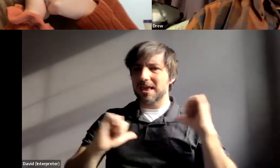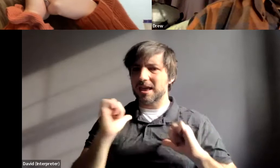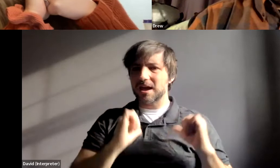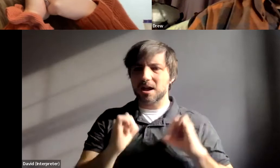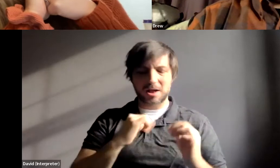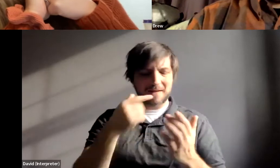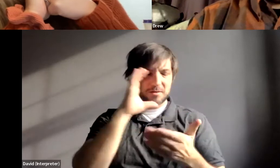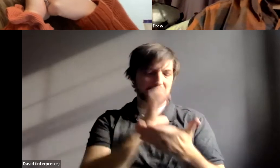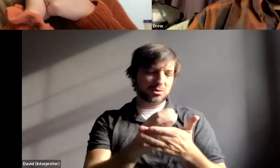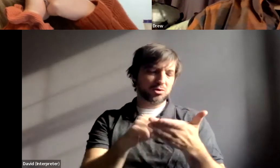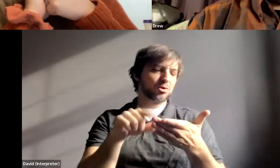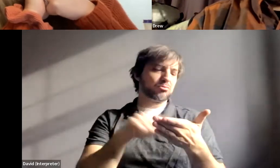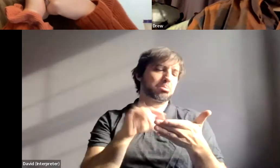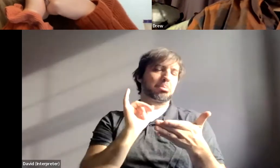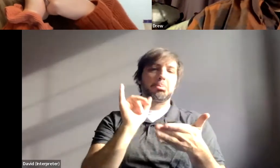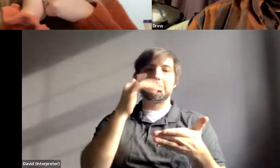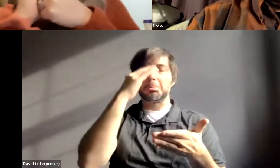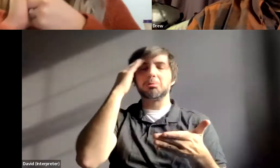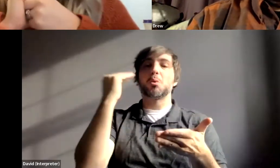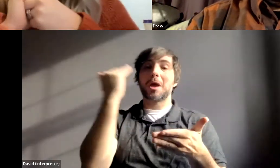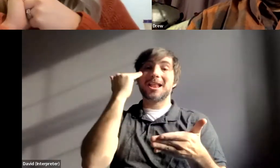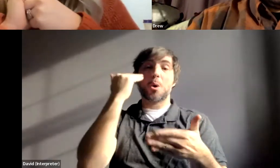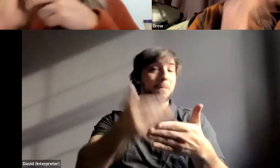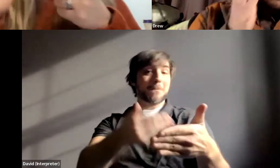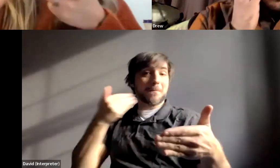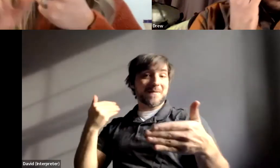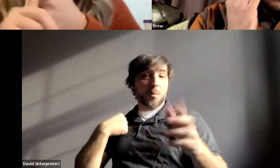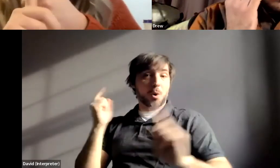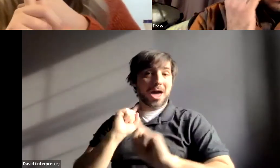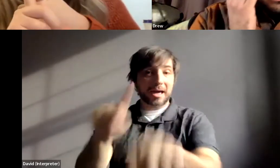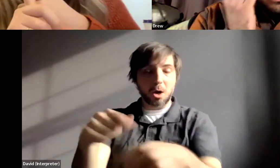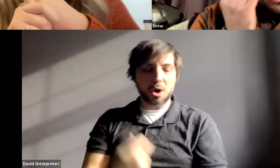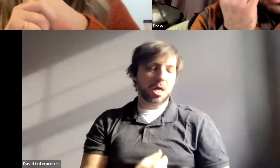what those guests would expect upon entry such as going through the security process